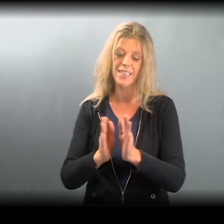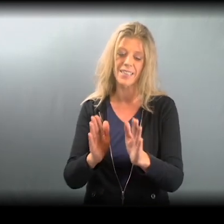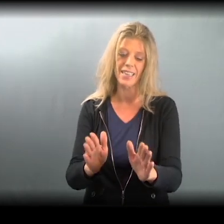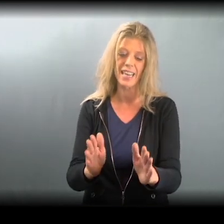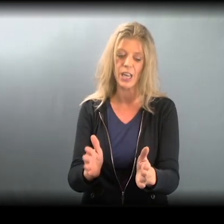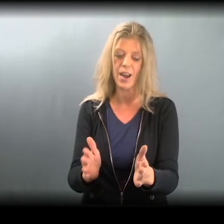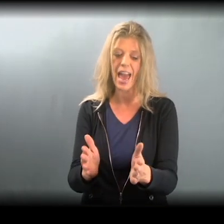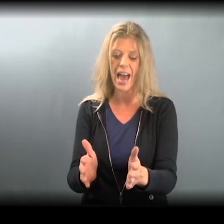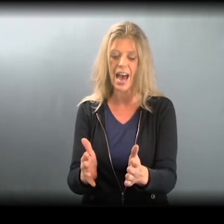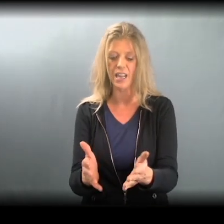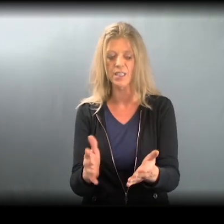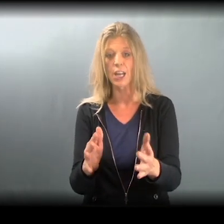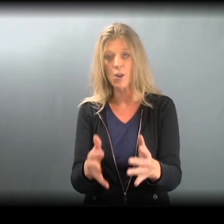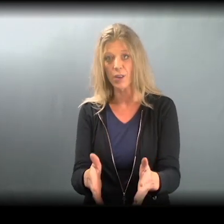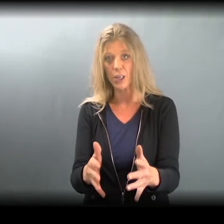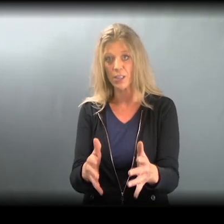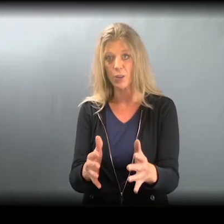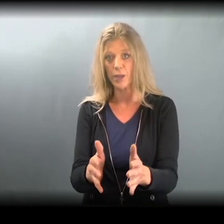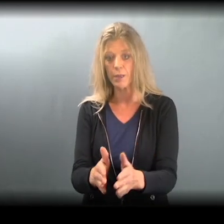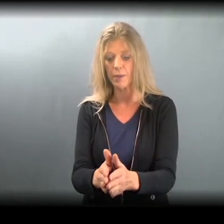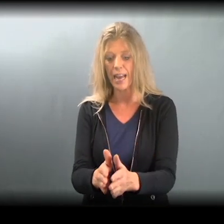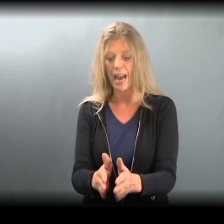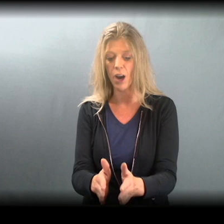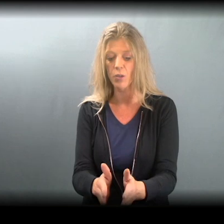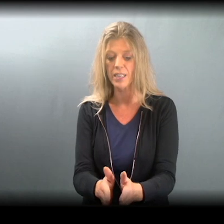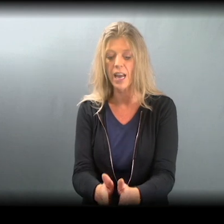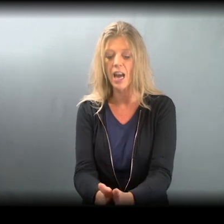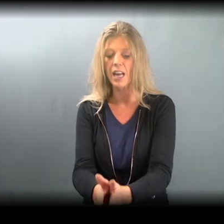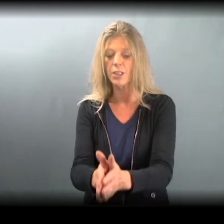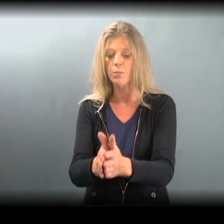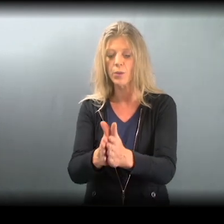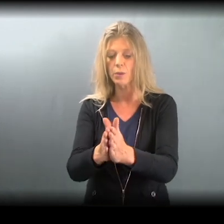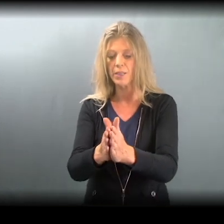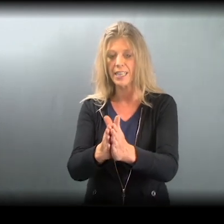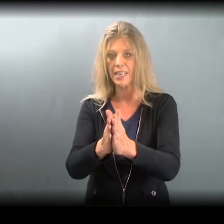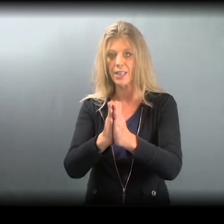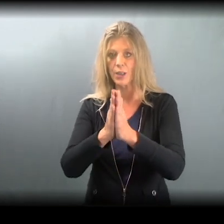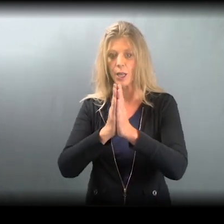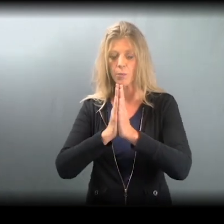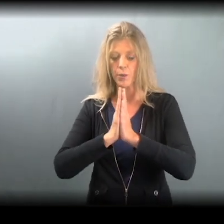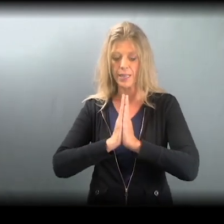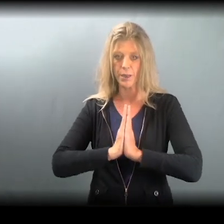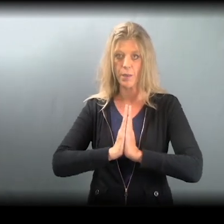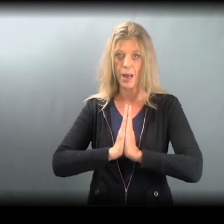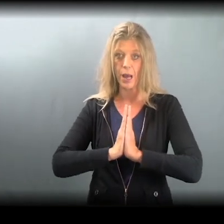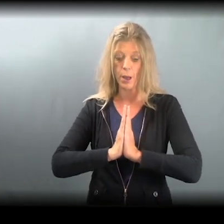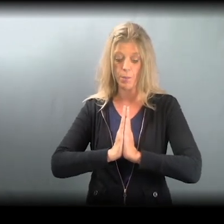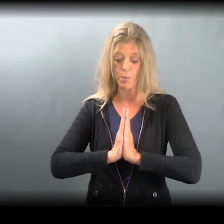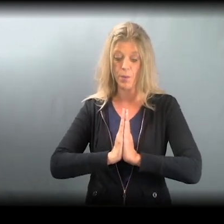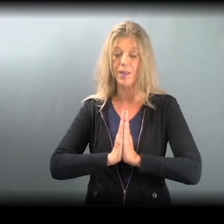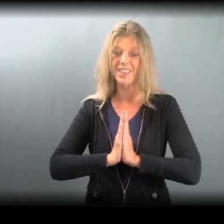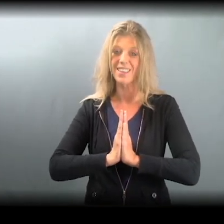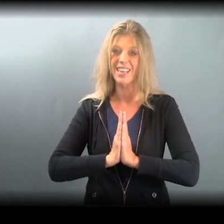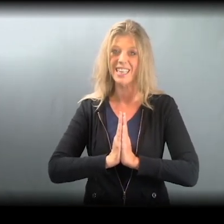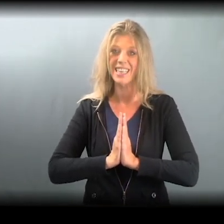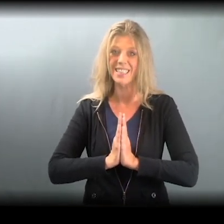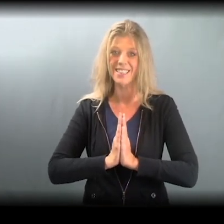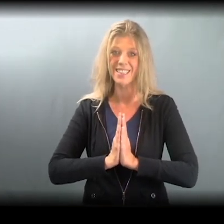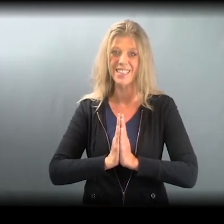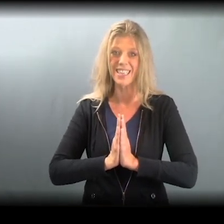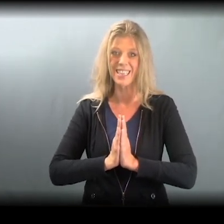Take your hands, fingers are going to be out, and you put them together and bring them up like this.